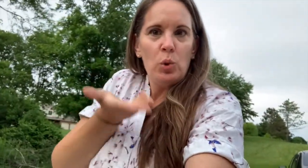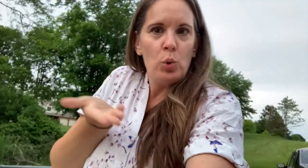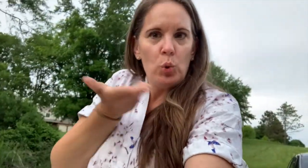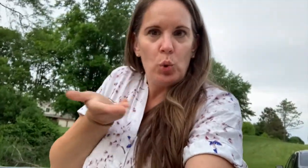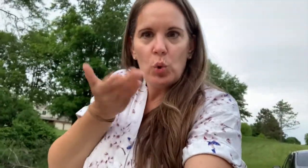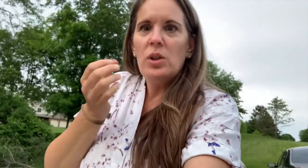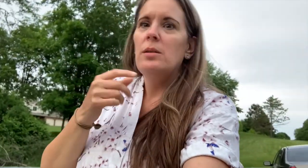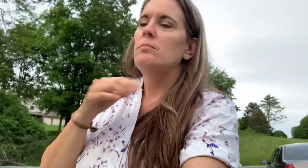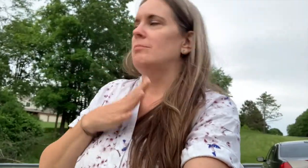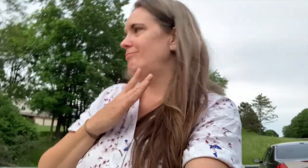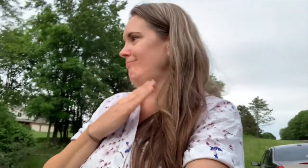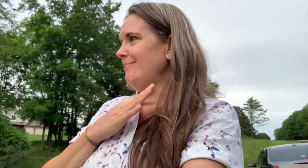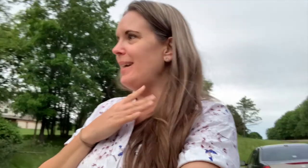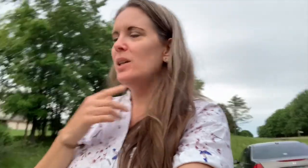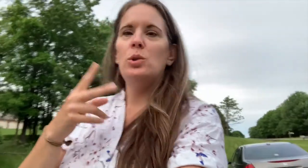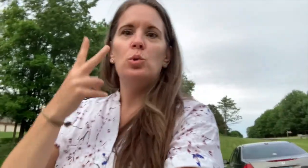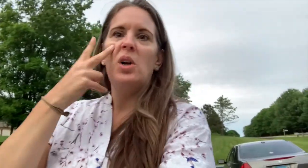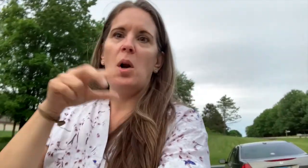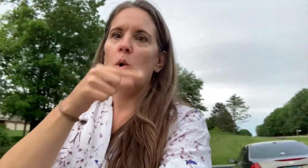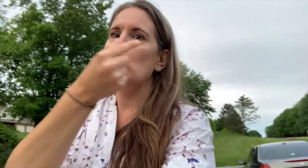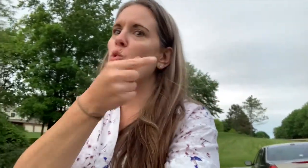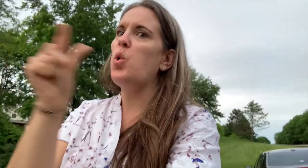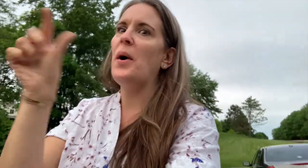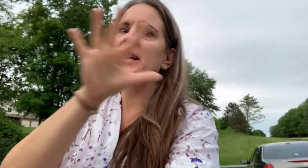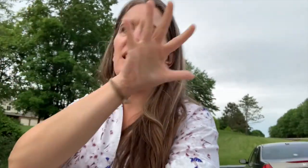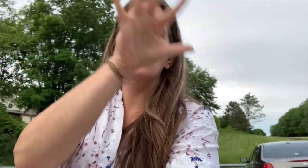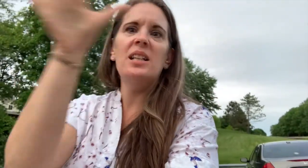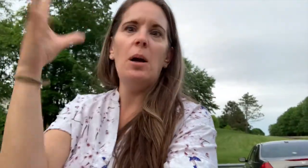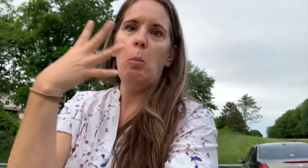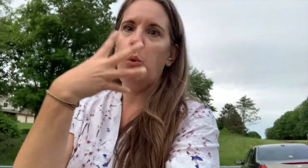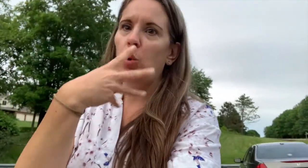That's so cool. Look at how green view, very beautiful.